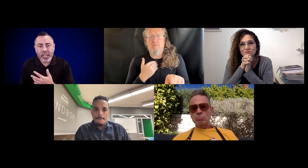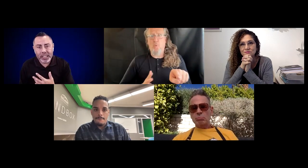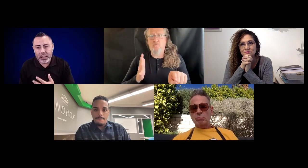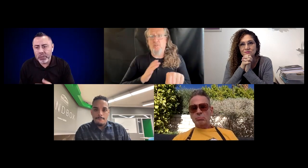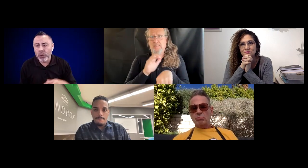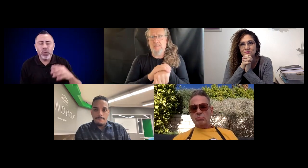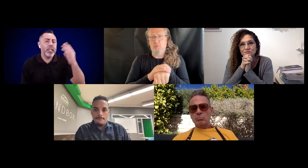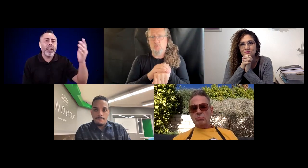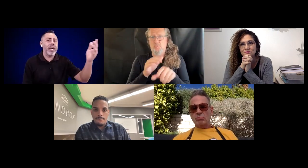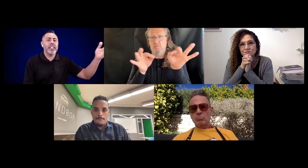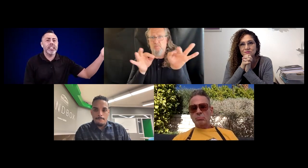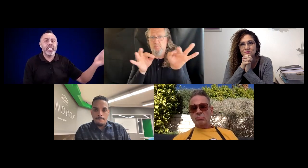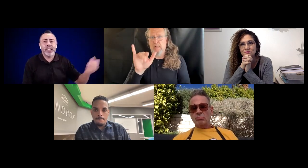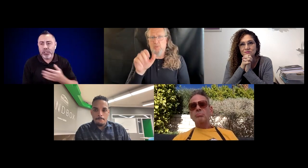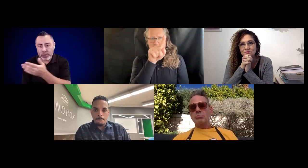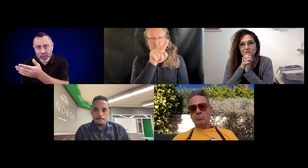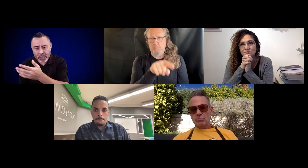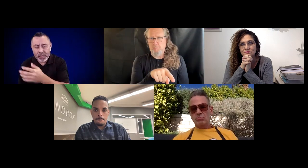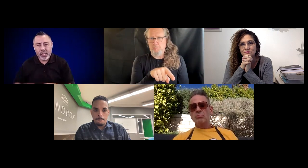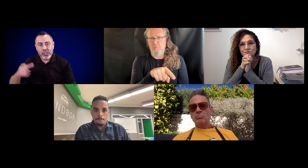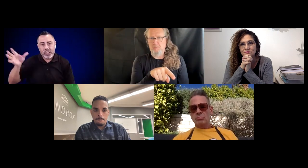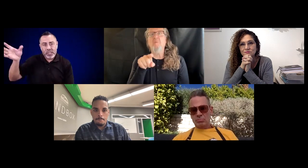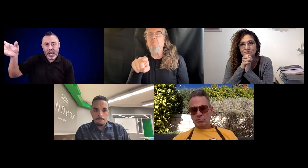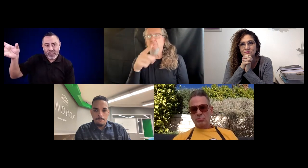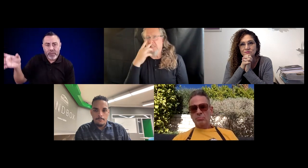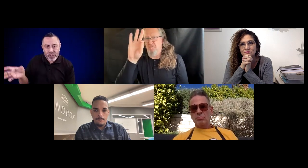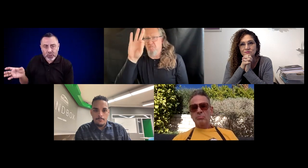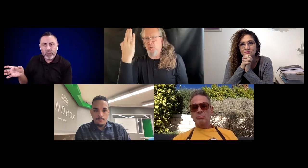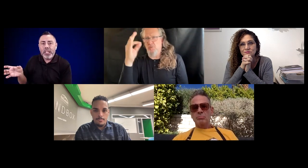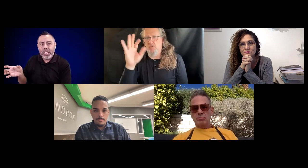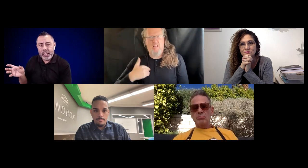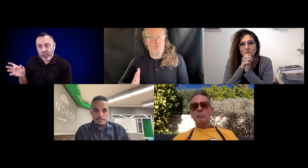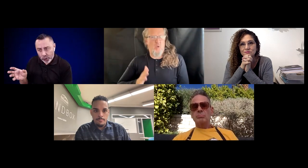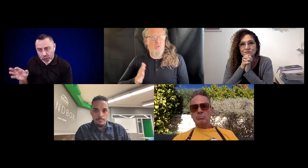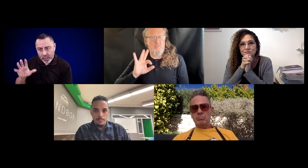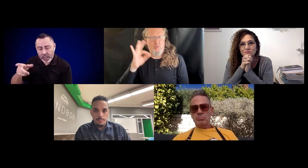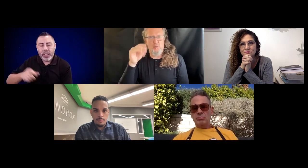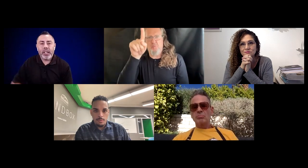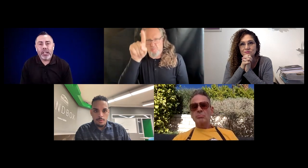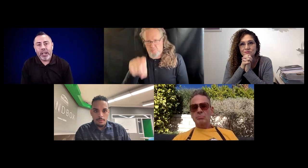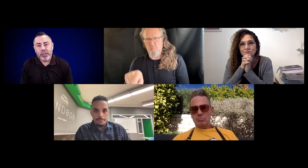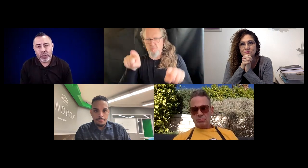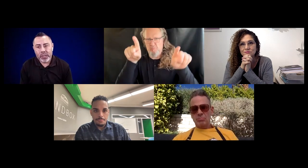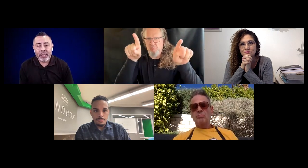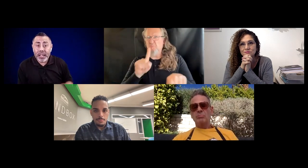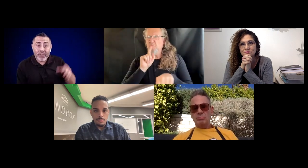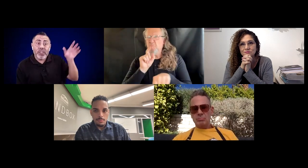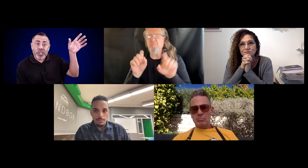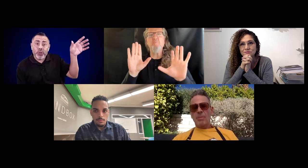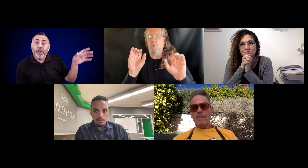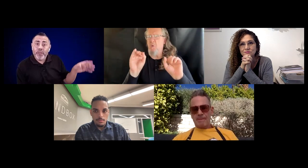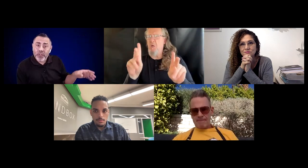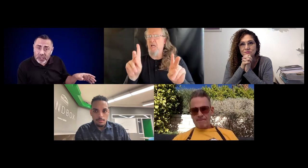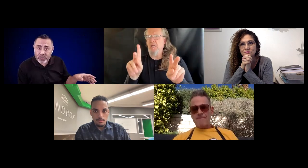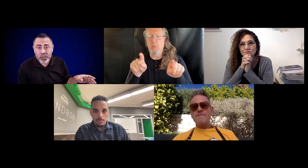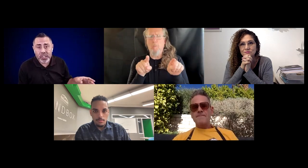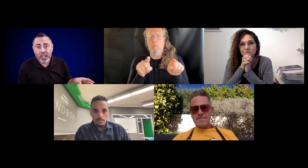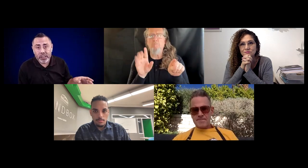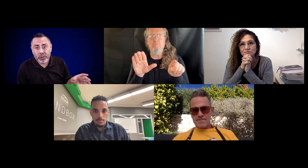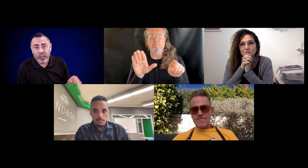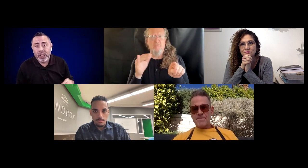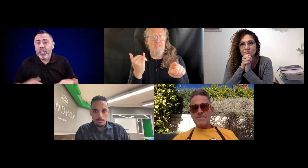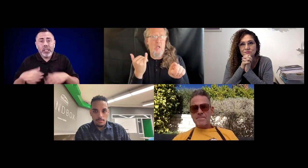Oh Canada, it starts with. As you can see, I have the official English version on the screen, and then I have the official French version on the screen.